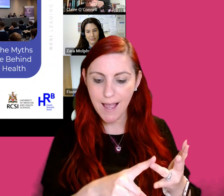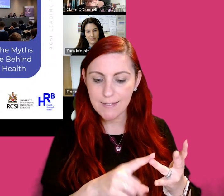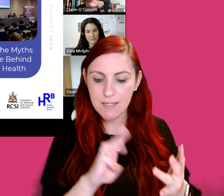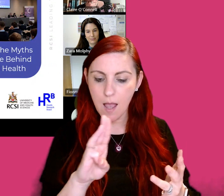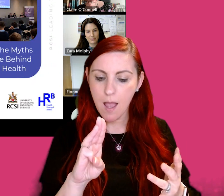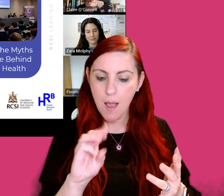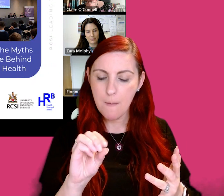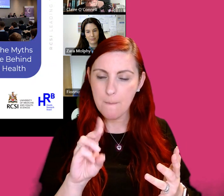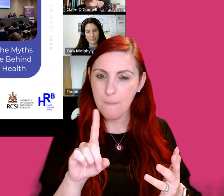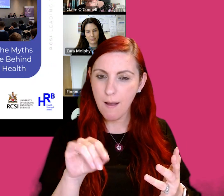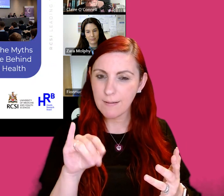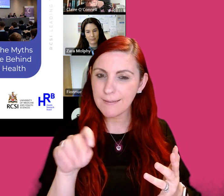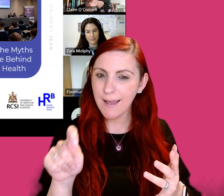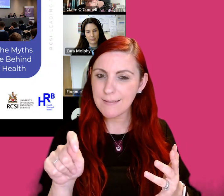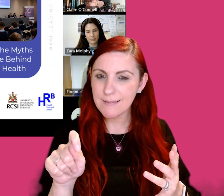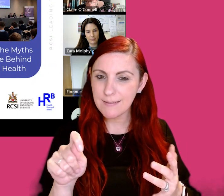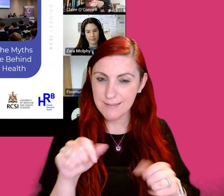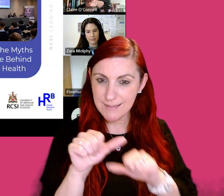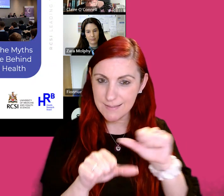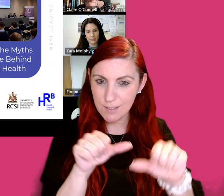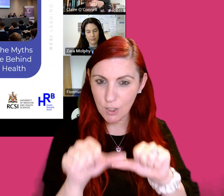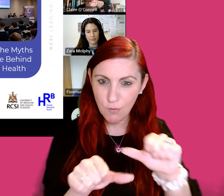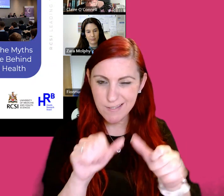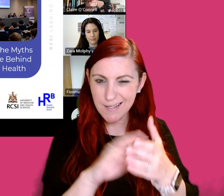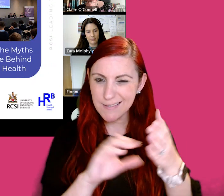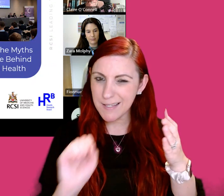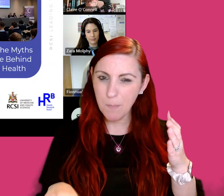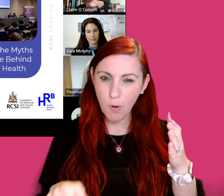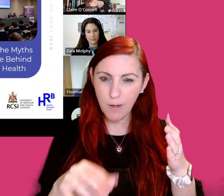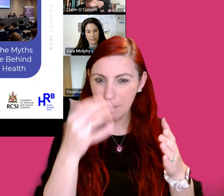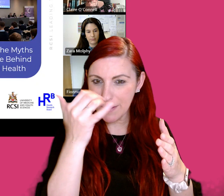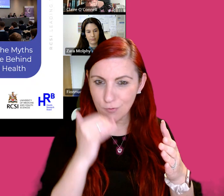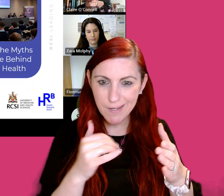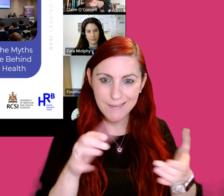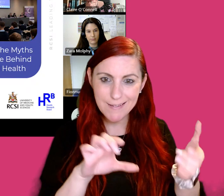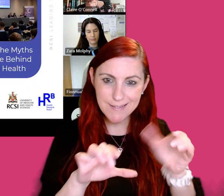more recently we focused on debunk in the midst the science behind their sexual health which is